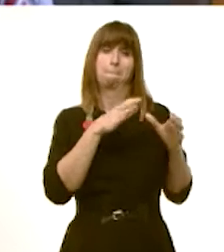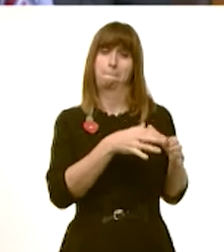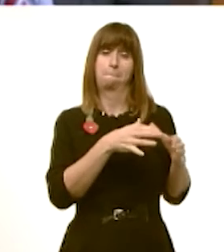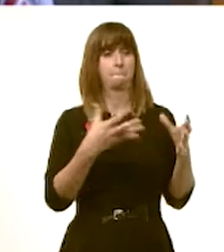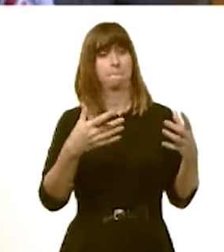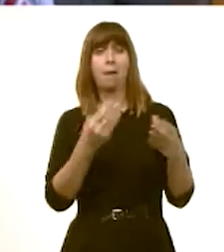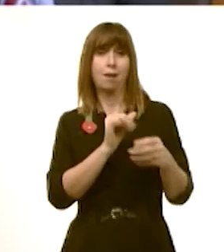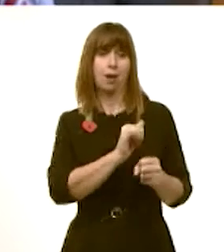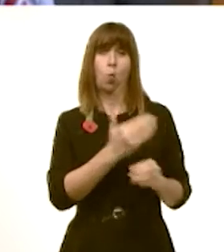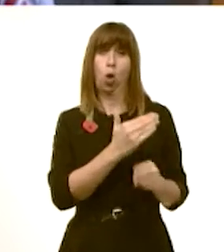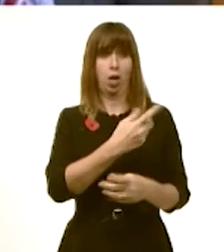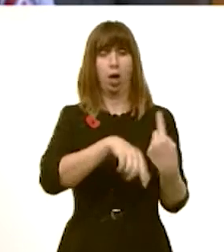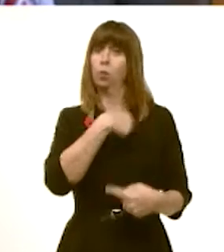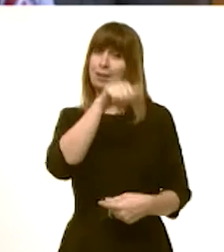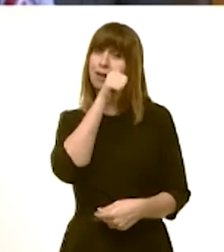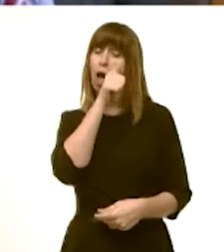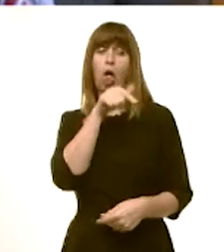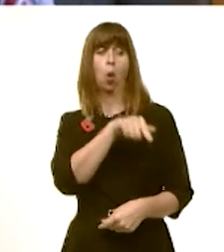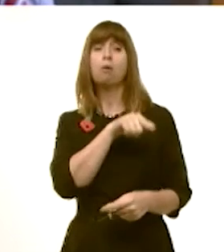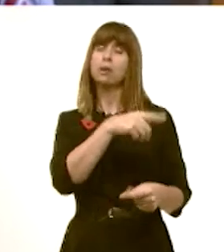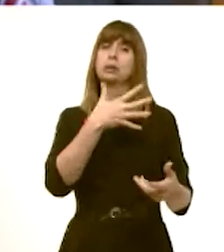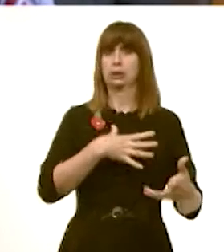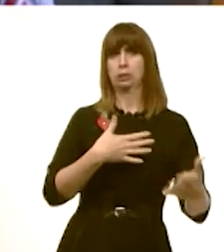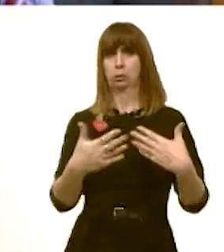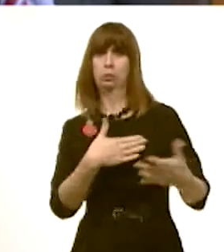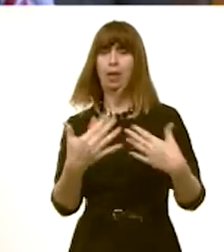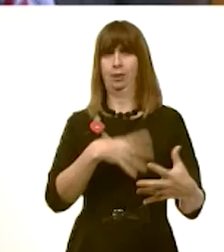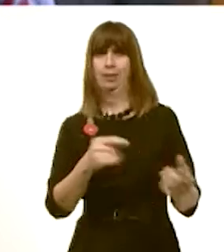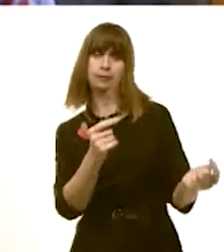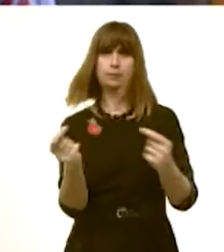Itís a matter for them to resolve, but we encourage employers and trade unions to work